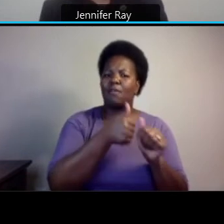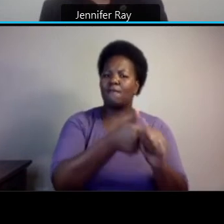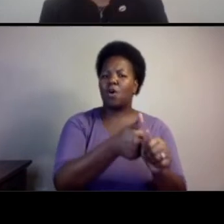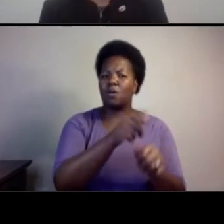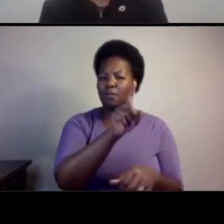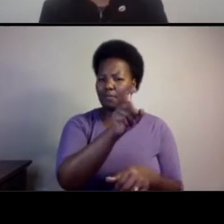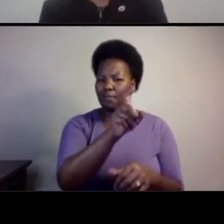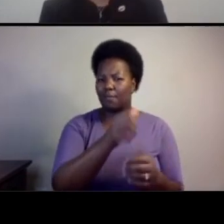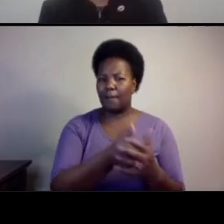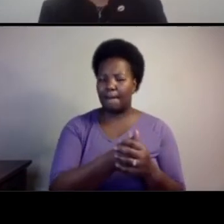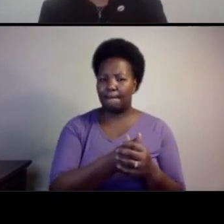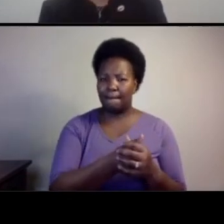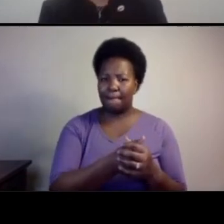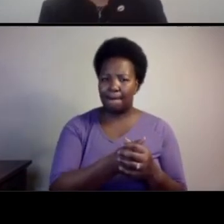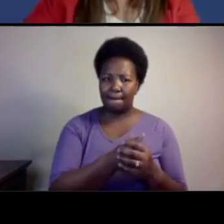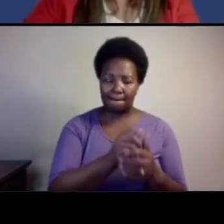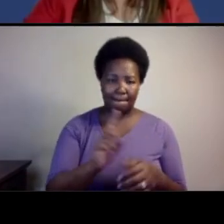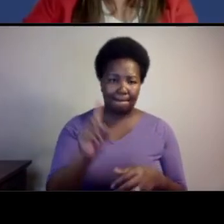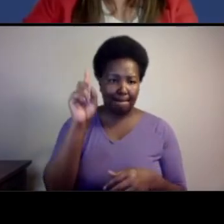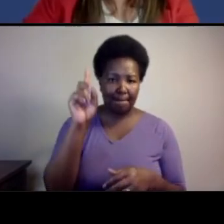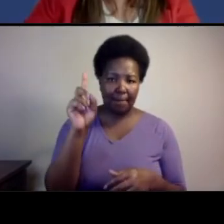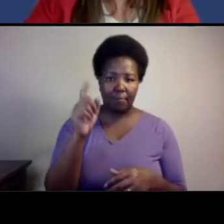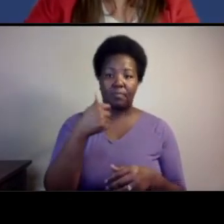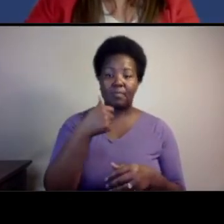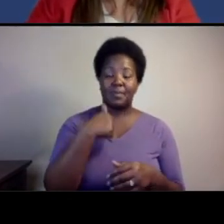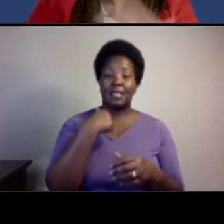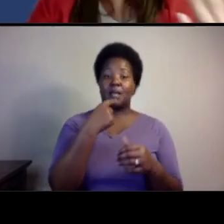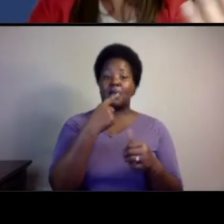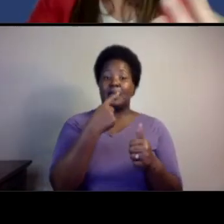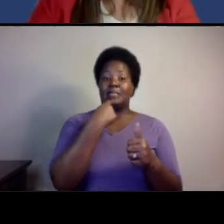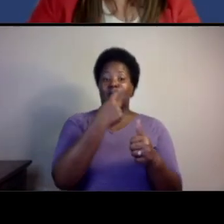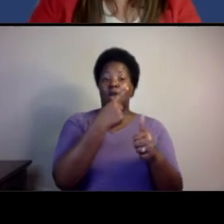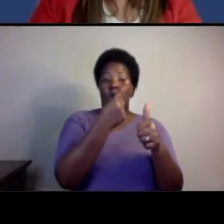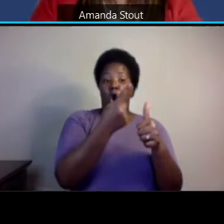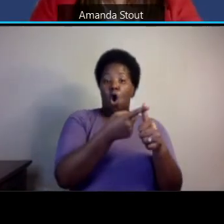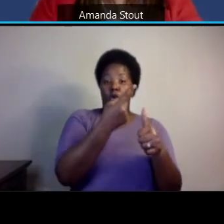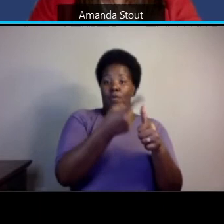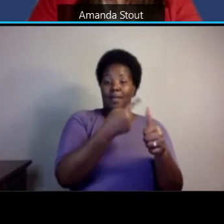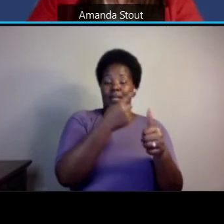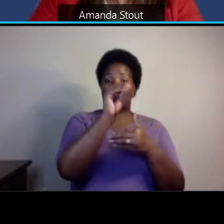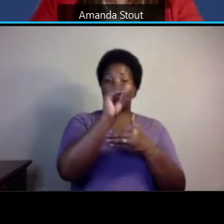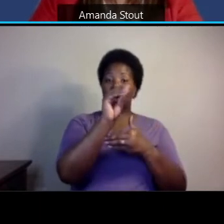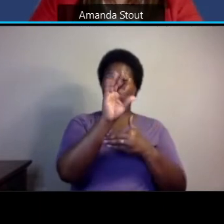i can said generally that the automated traffic enforcement is is one tool in the in ddot's